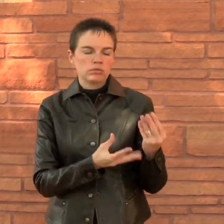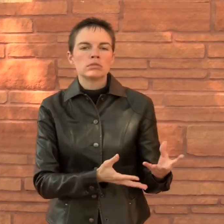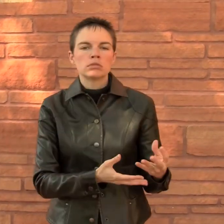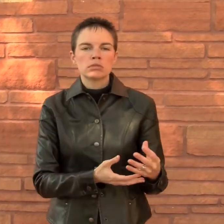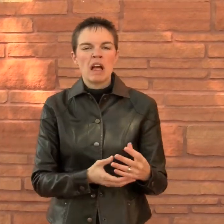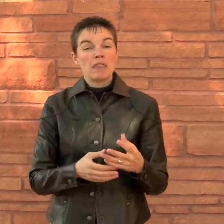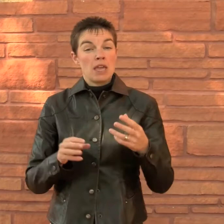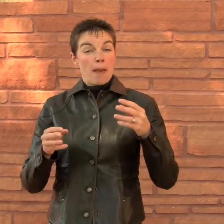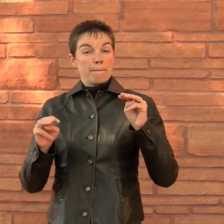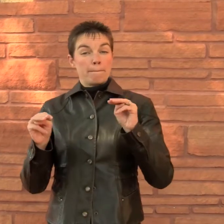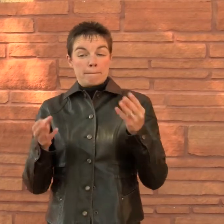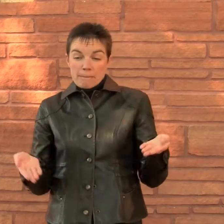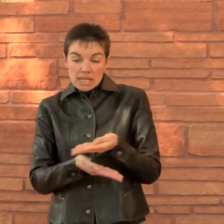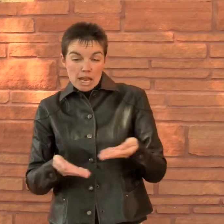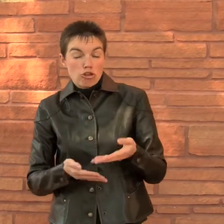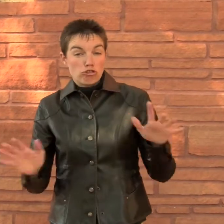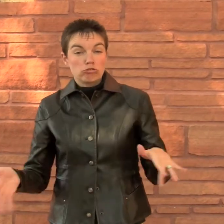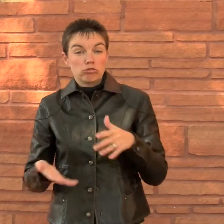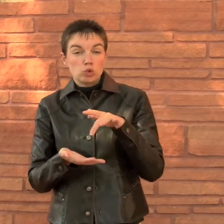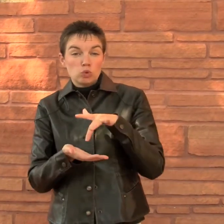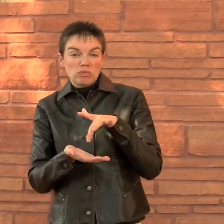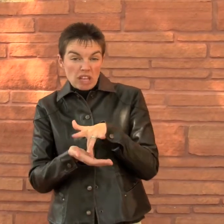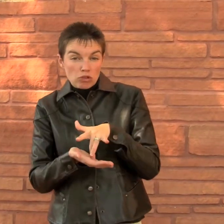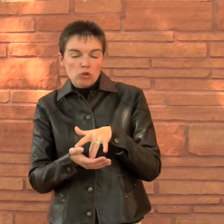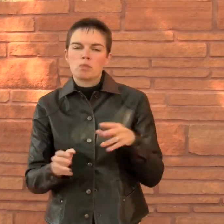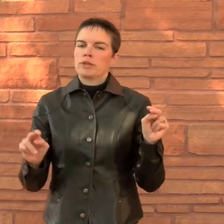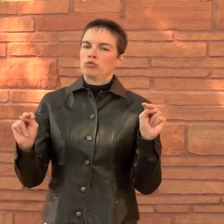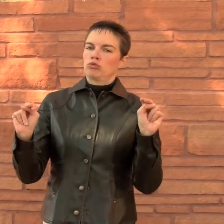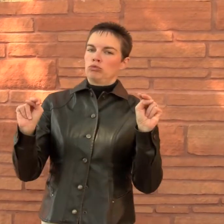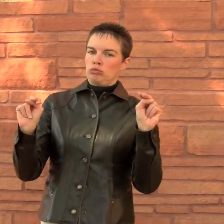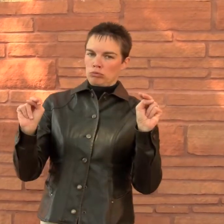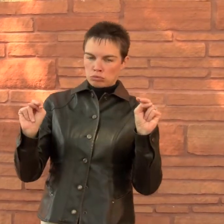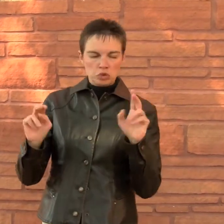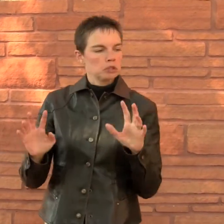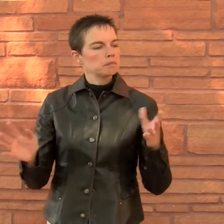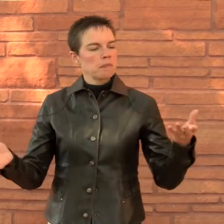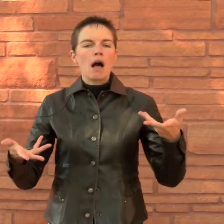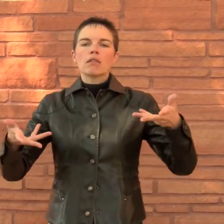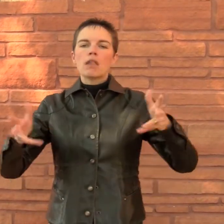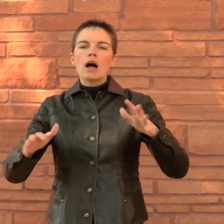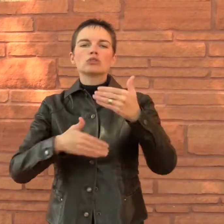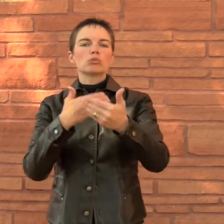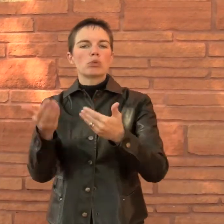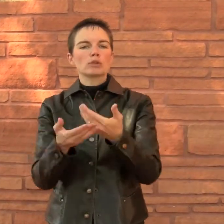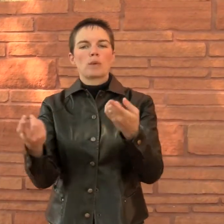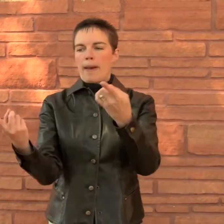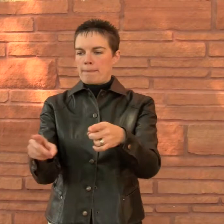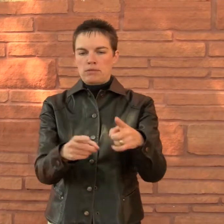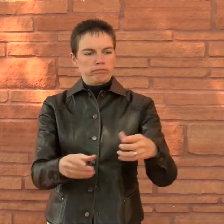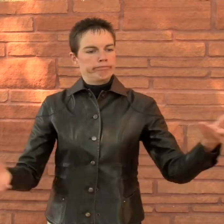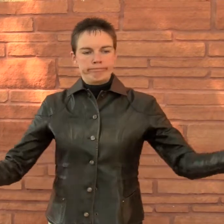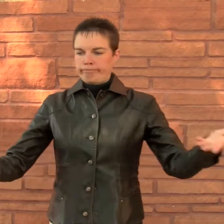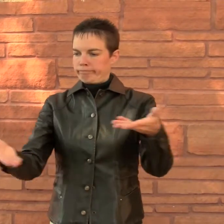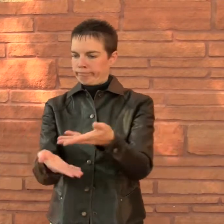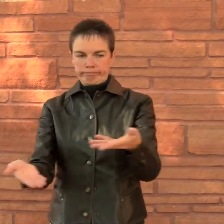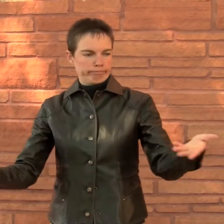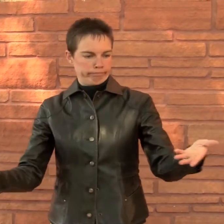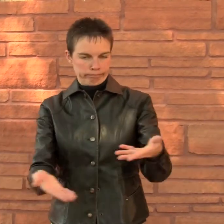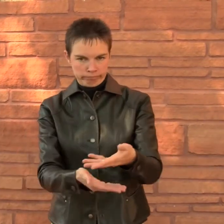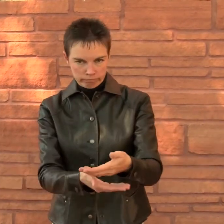The mediator will be a neutral party that facilitates the negotiation between the two sides. He or she will manage the give and take and the communication between the parties.